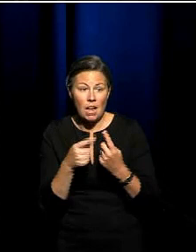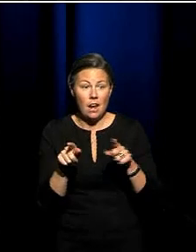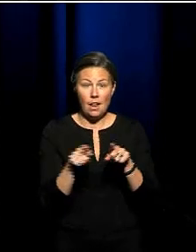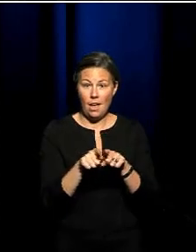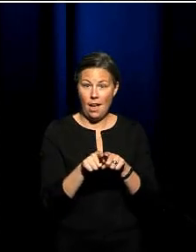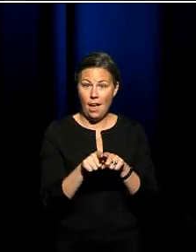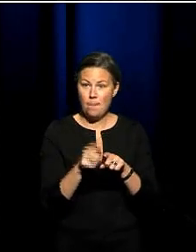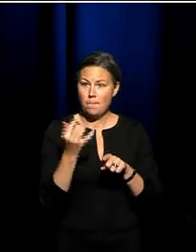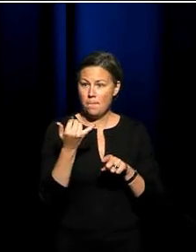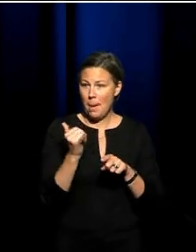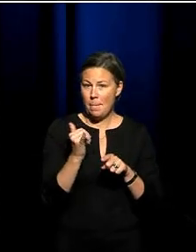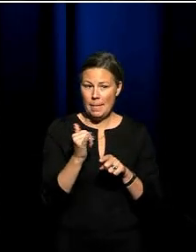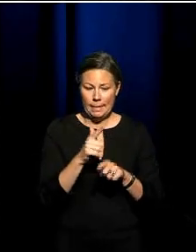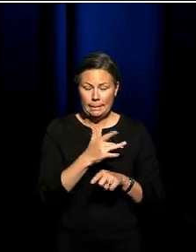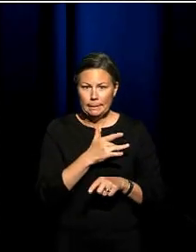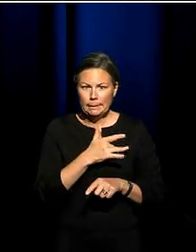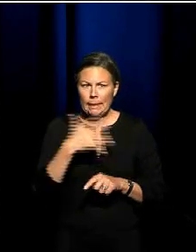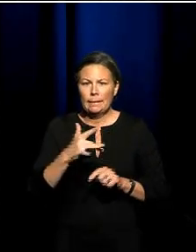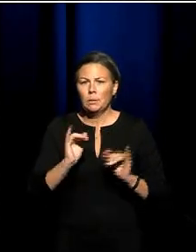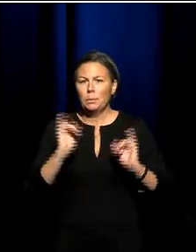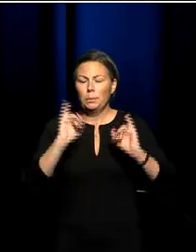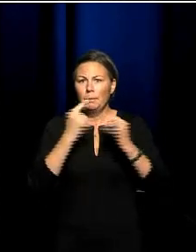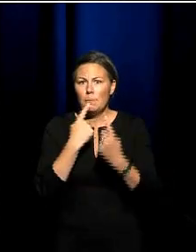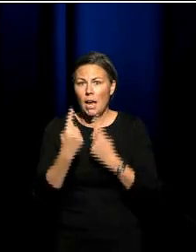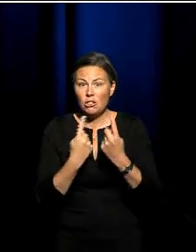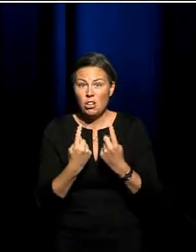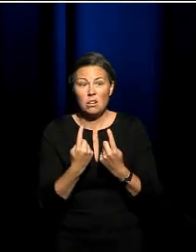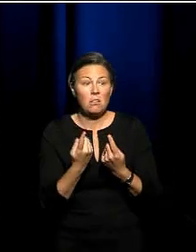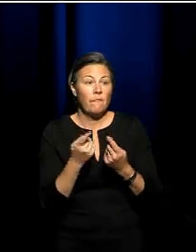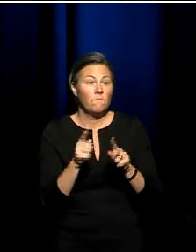particularly when sensitive evidence is given for example by a child. The